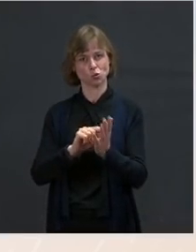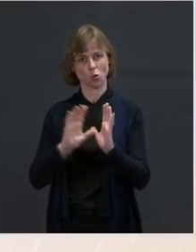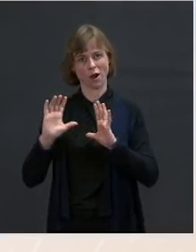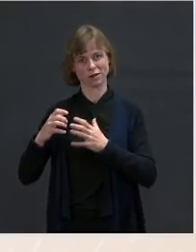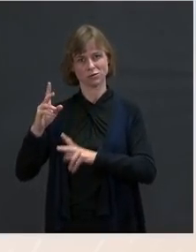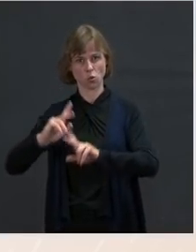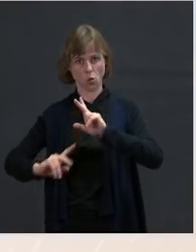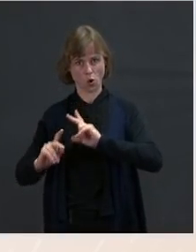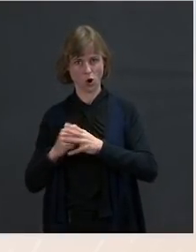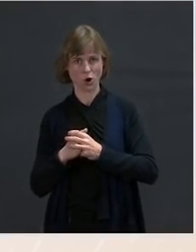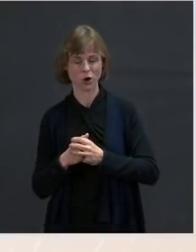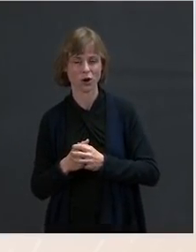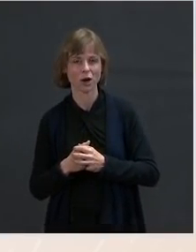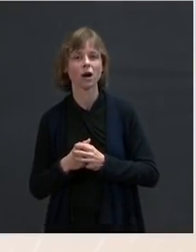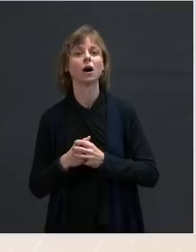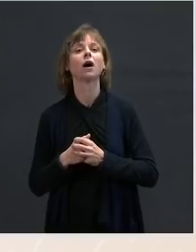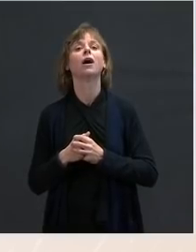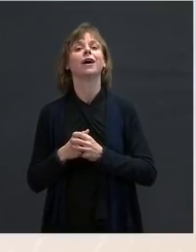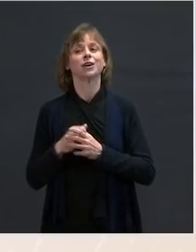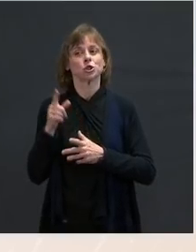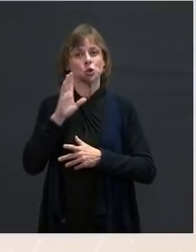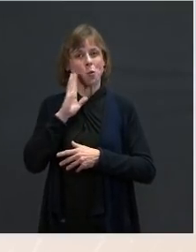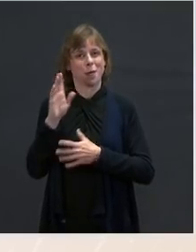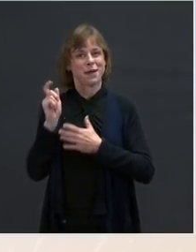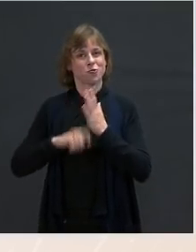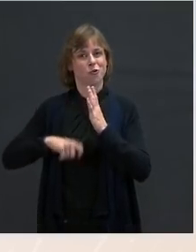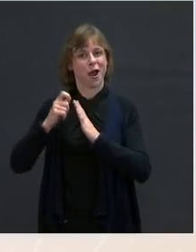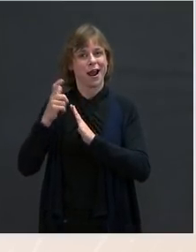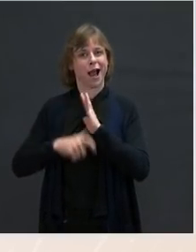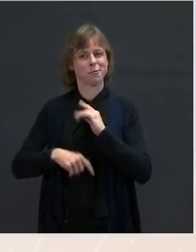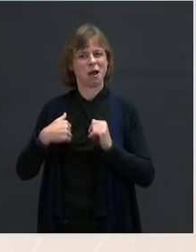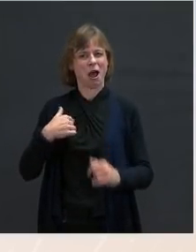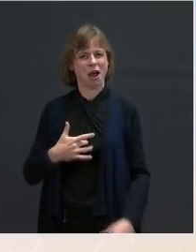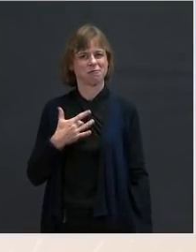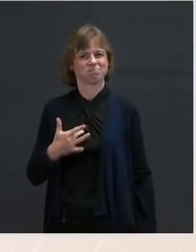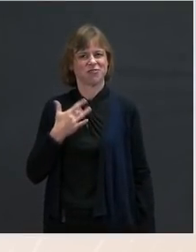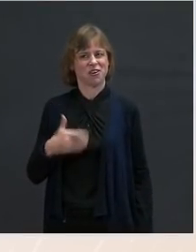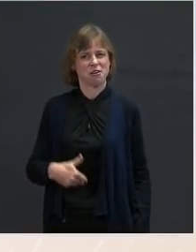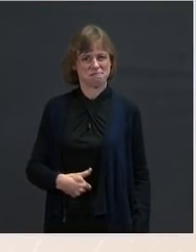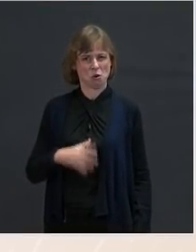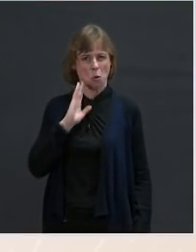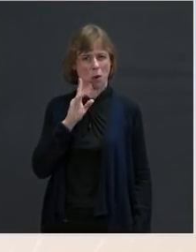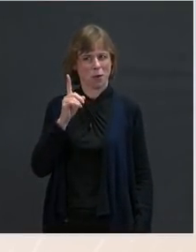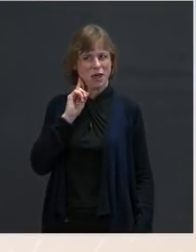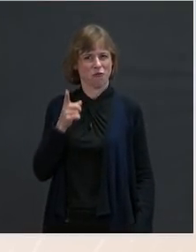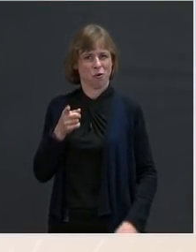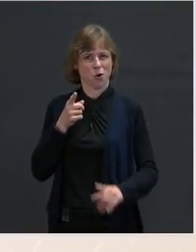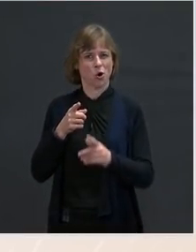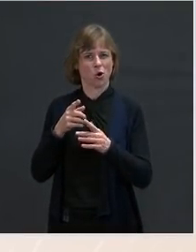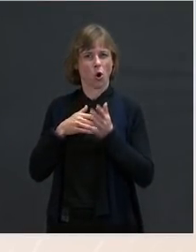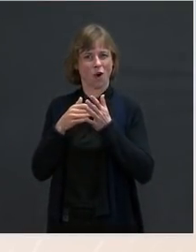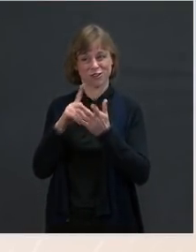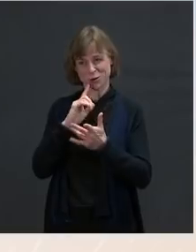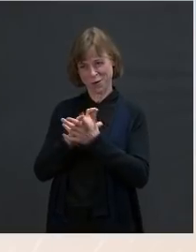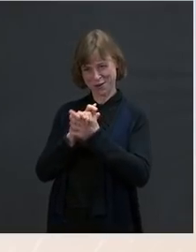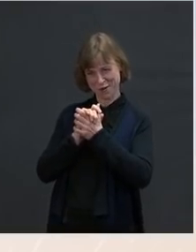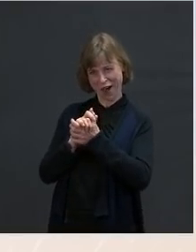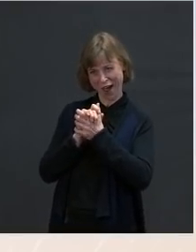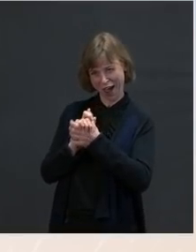I know she's going to be writing some columns, and I have a feeling we will be hearing from her quite frequently. So, congratulations on covering the White House for four years.